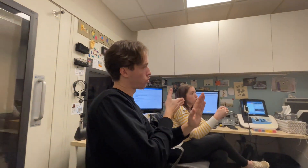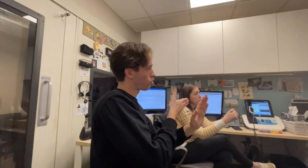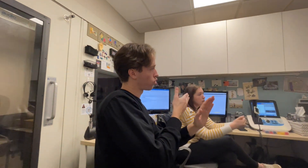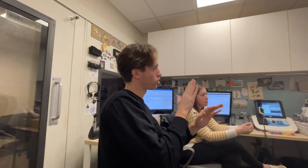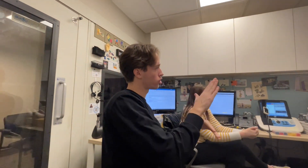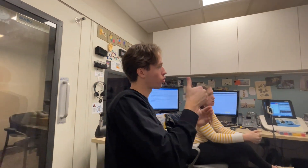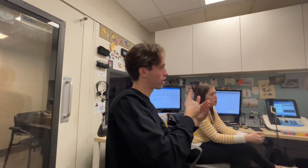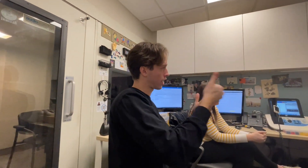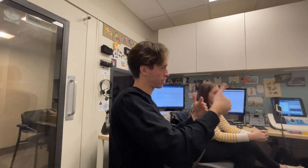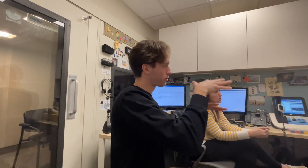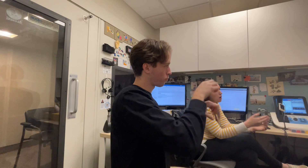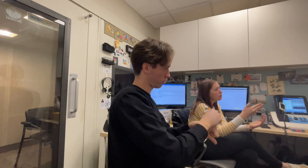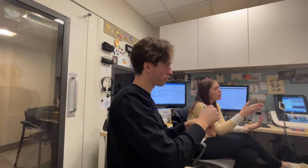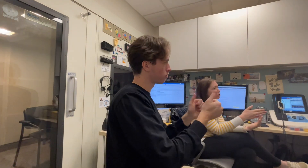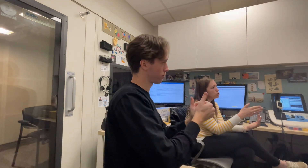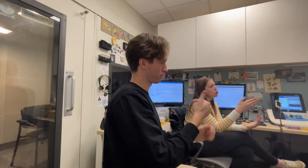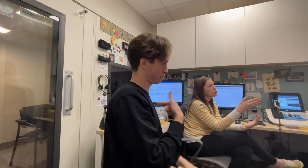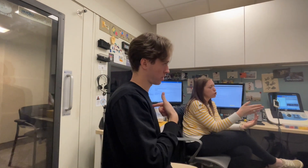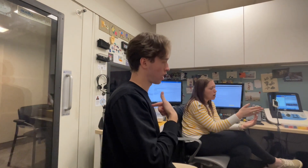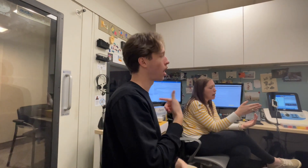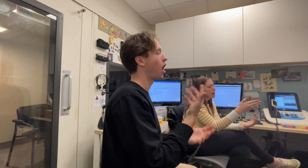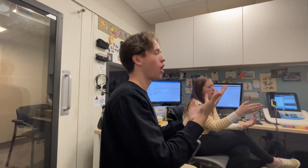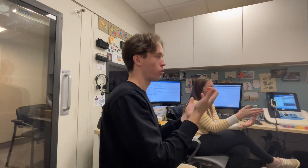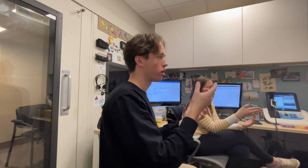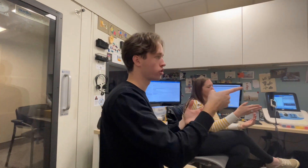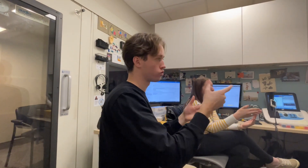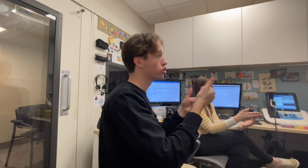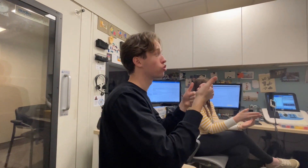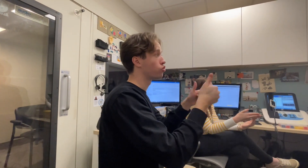you see me I want you to try and move through the